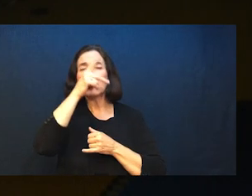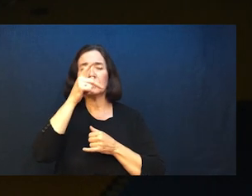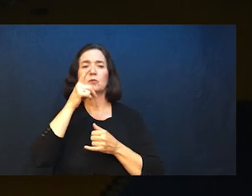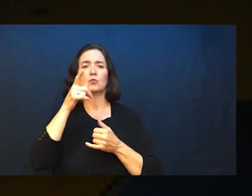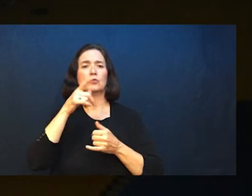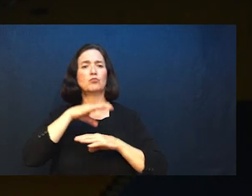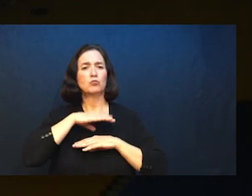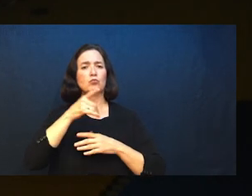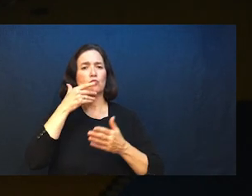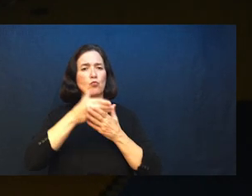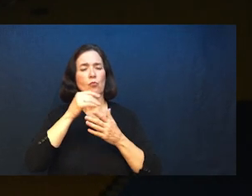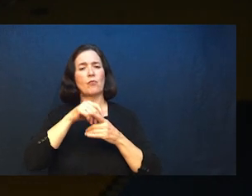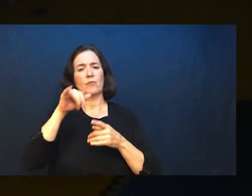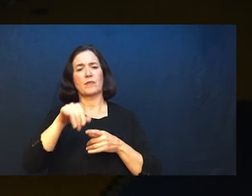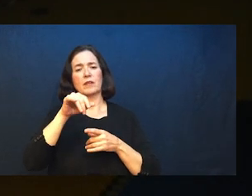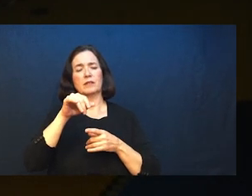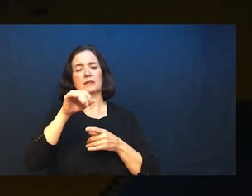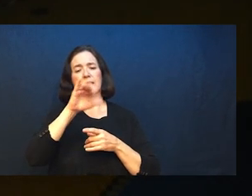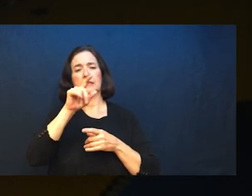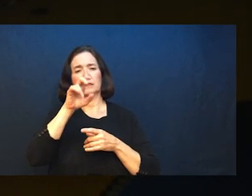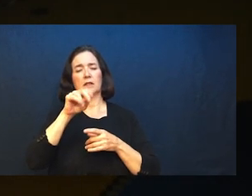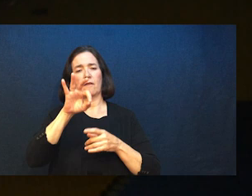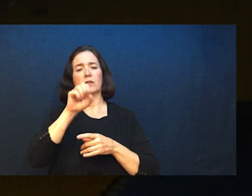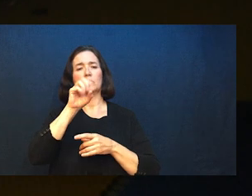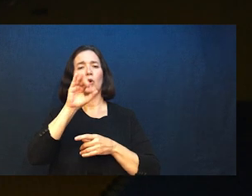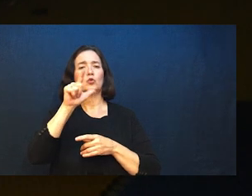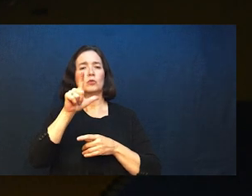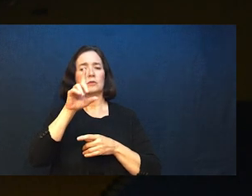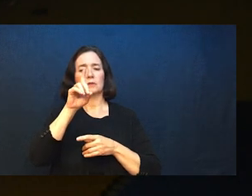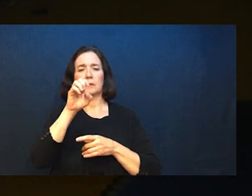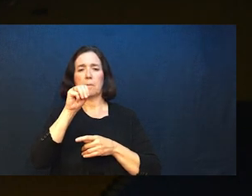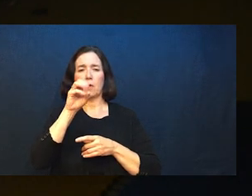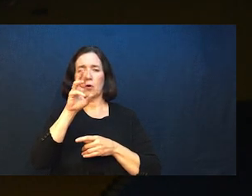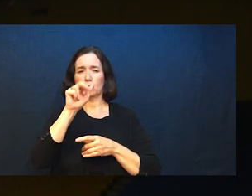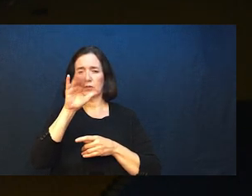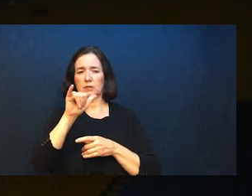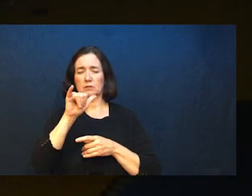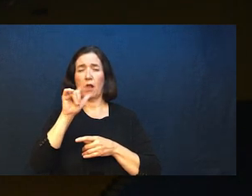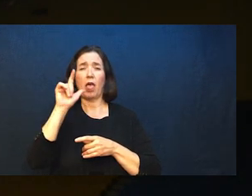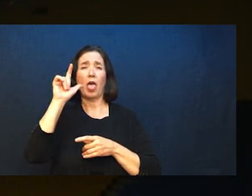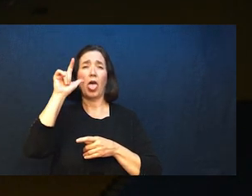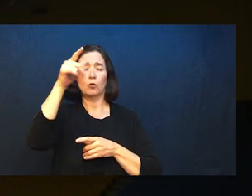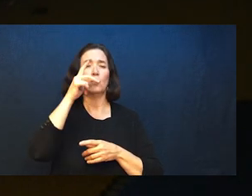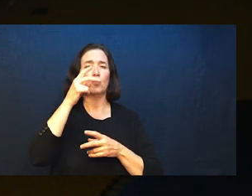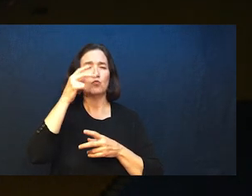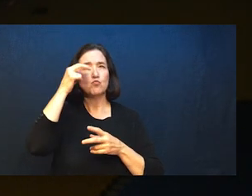and philosophies that will serve you well as citizens of our social democracy. In the years to come, you will realize that they are